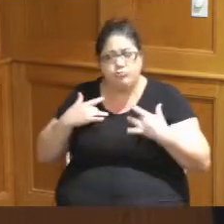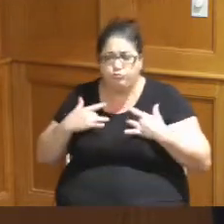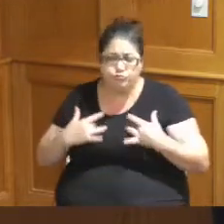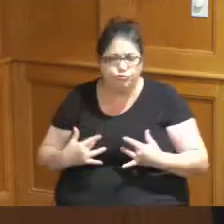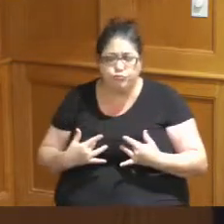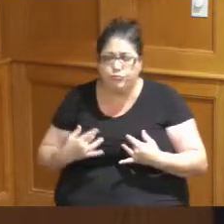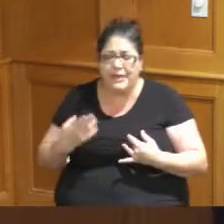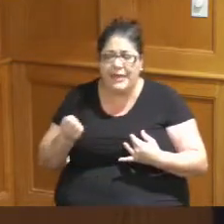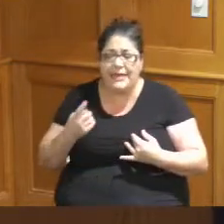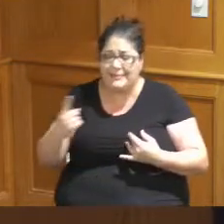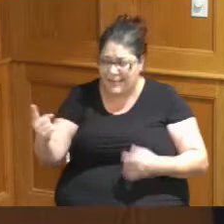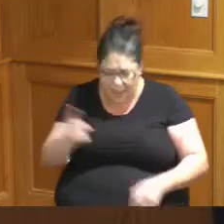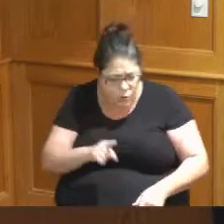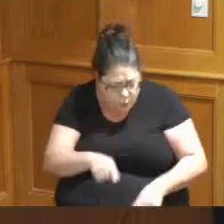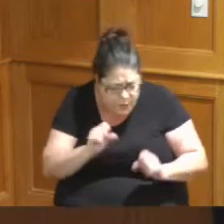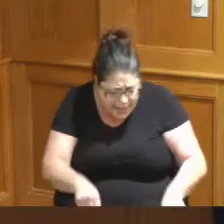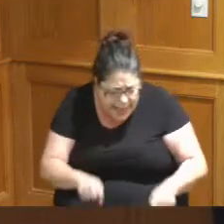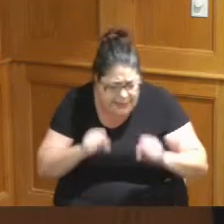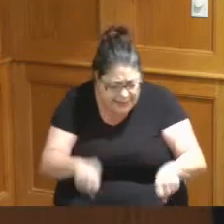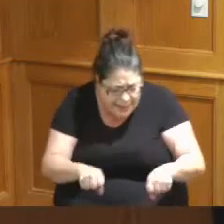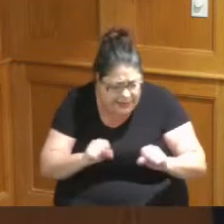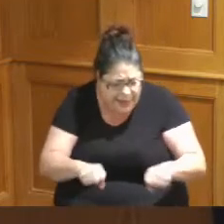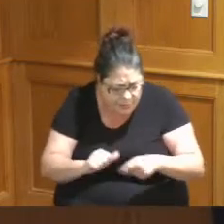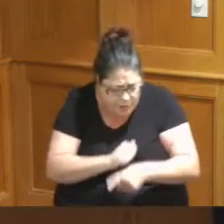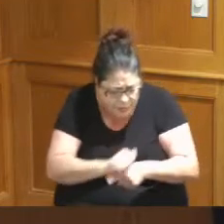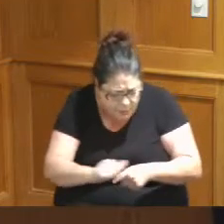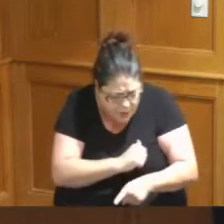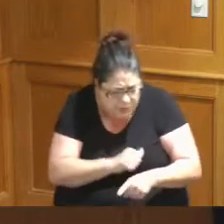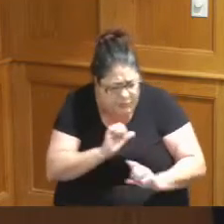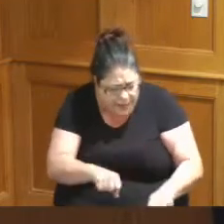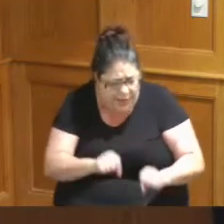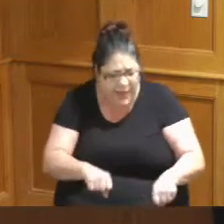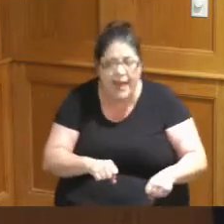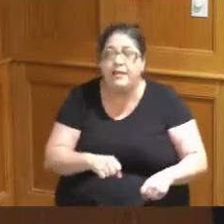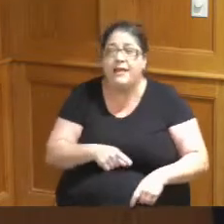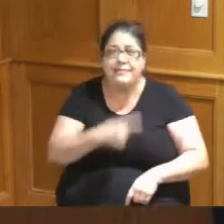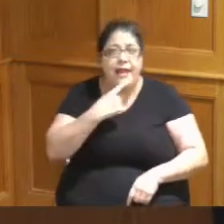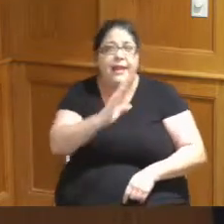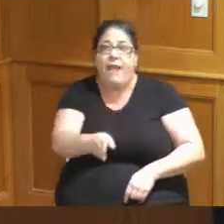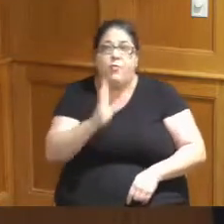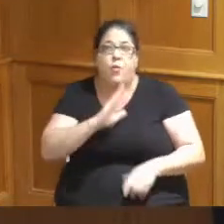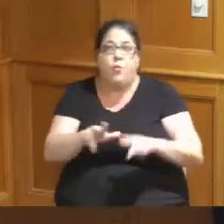may never walk again I'm happy to know that he is walking and taking steps that's because the nurse